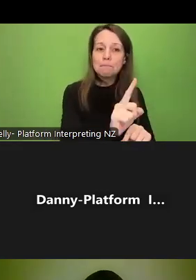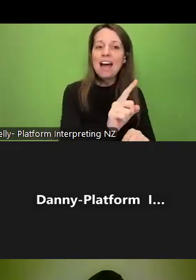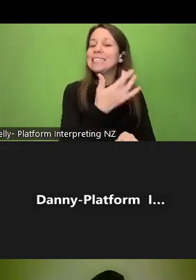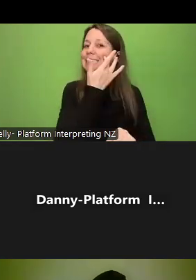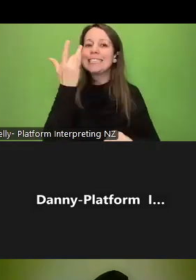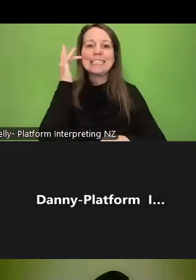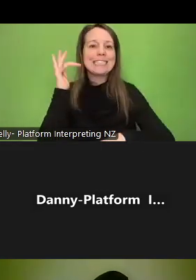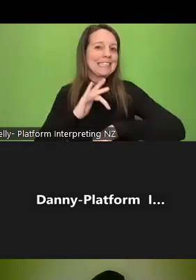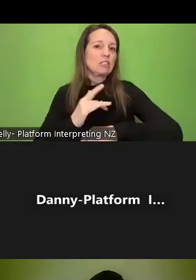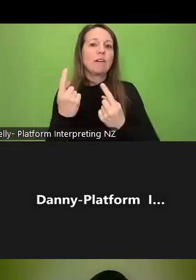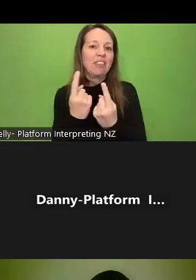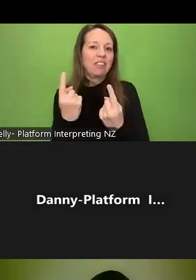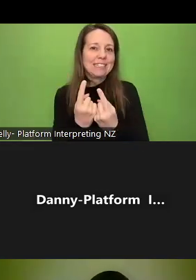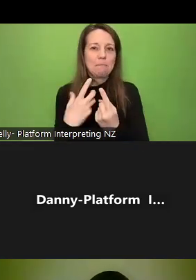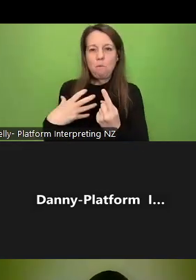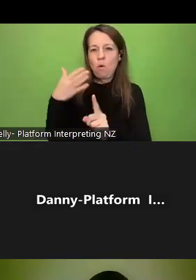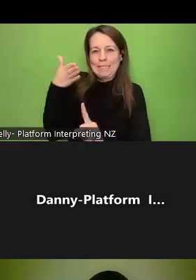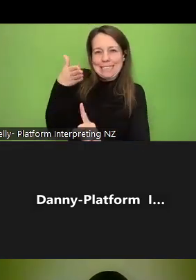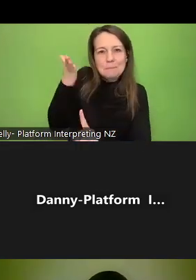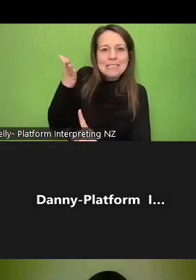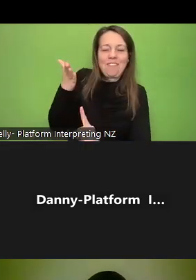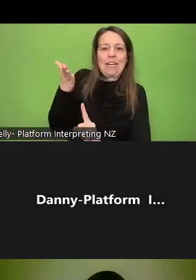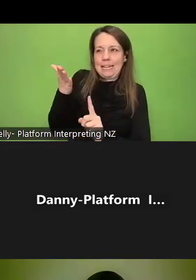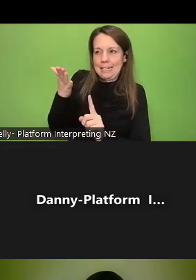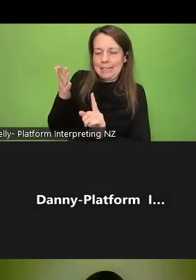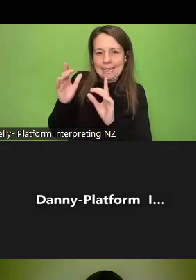So this might be what you might think of more traditionally as relaxed performances,